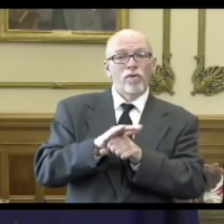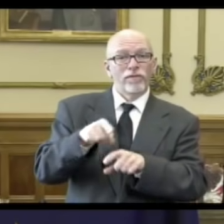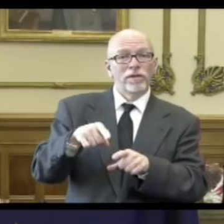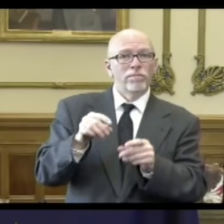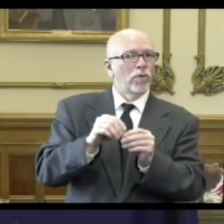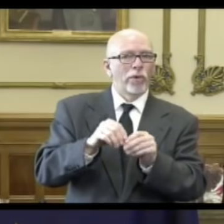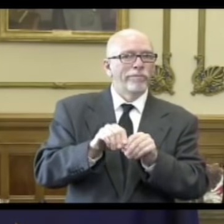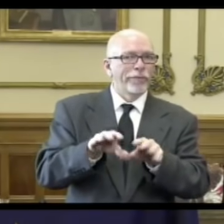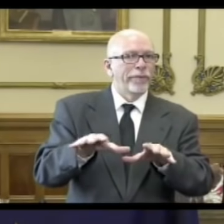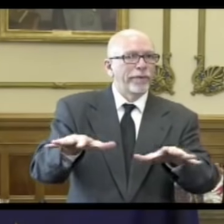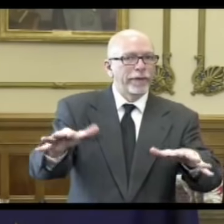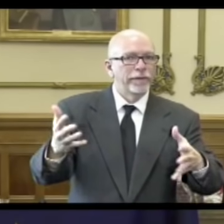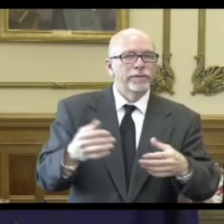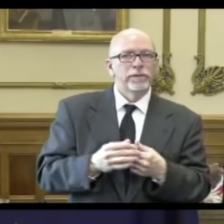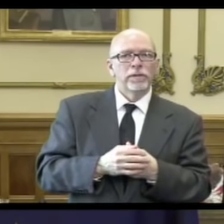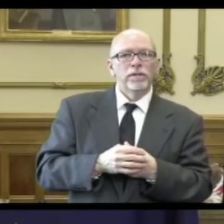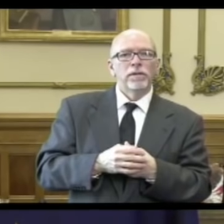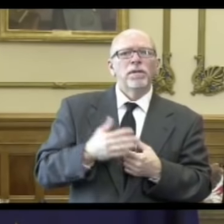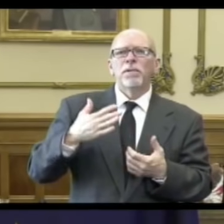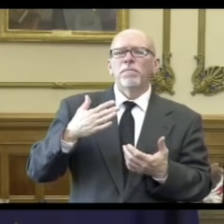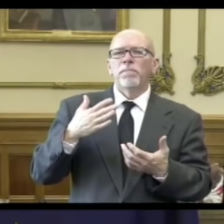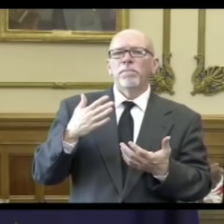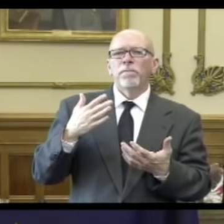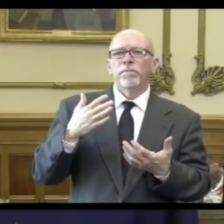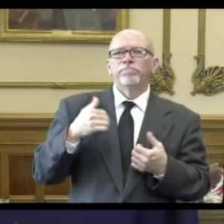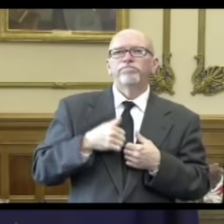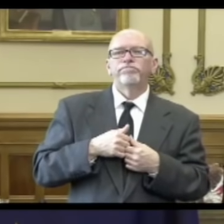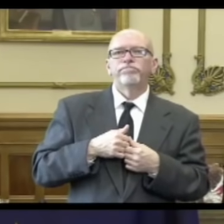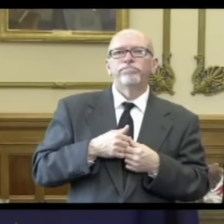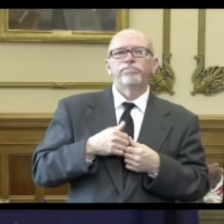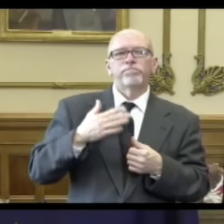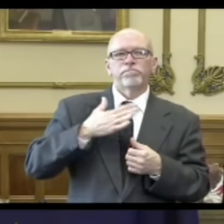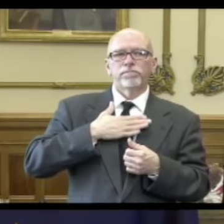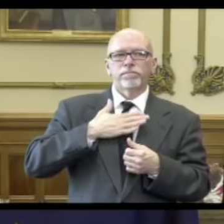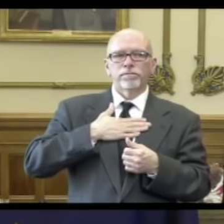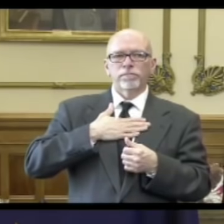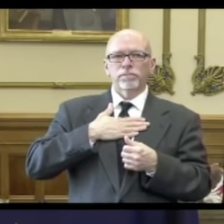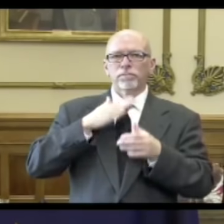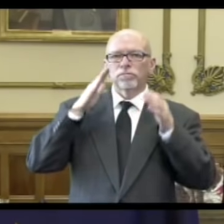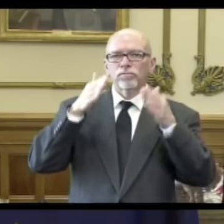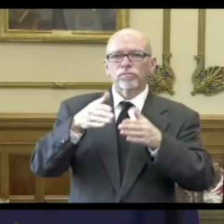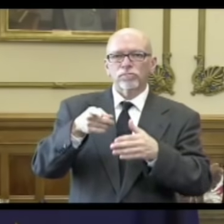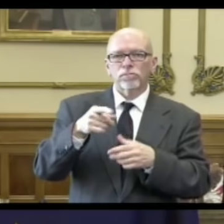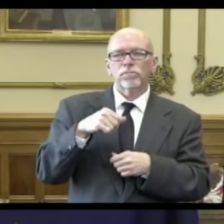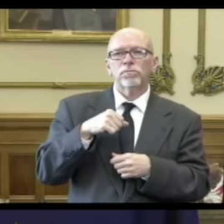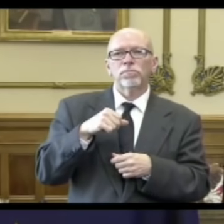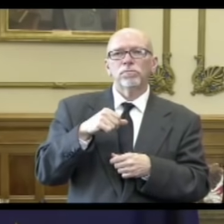COMES IN AND AS WE CONTINUE TO TEST AND IS THIS. COVID-19